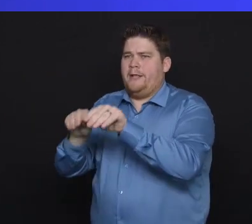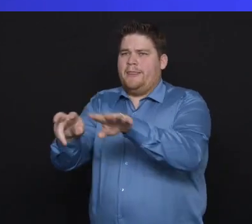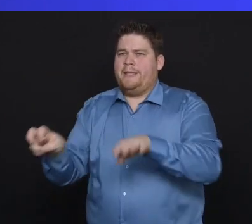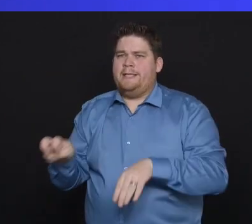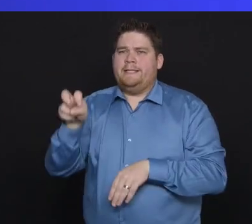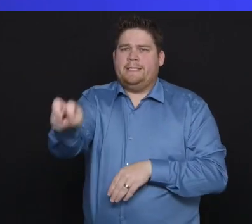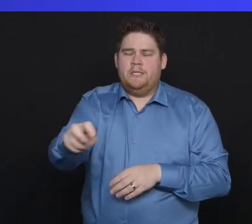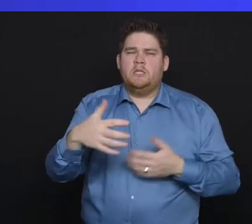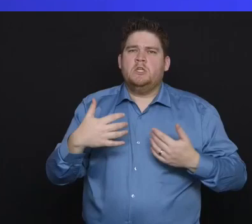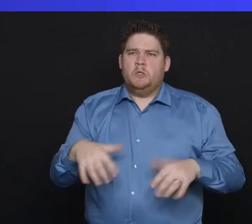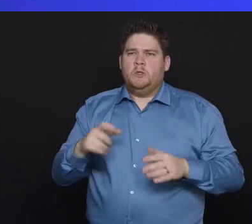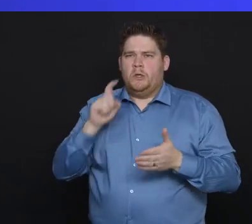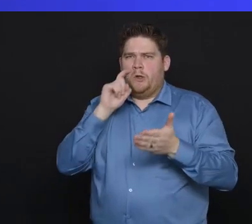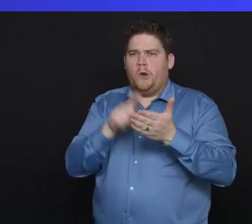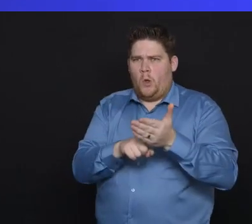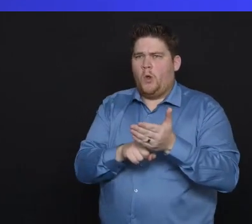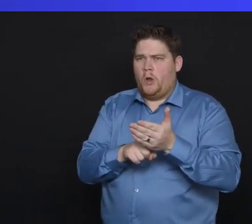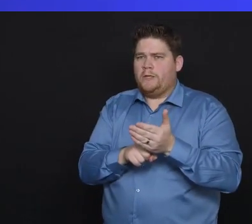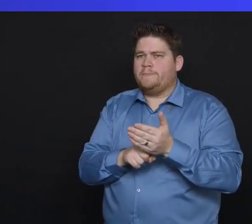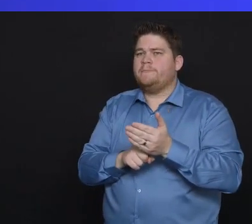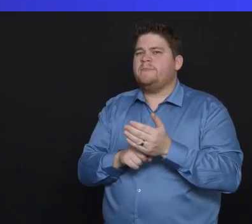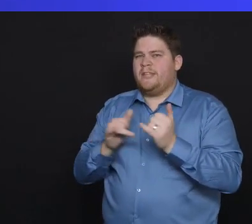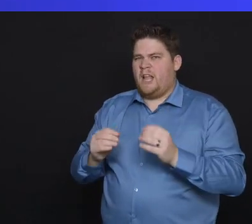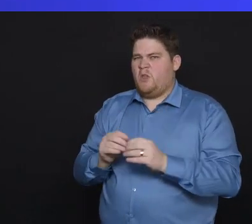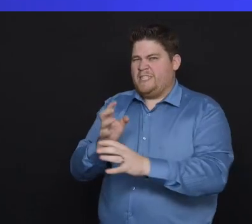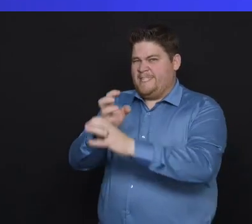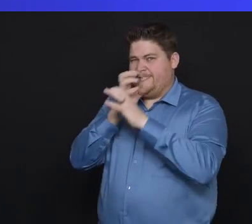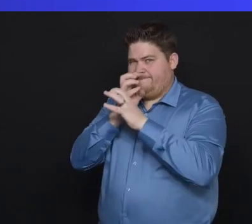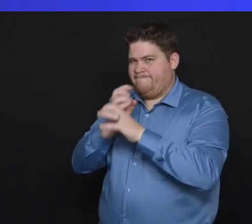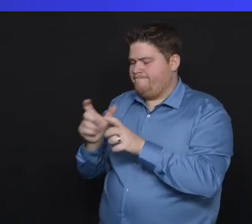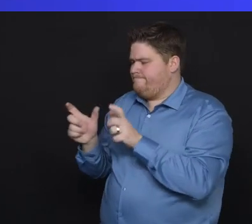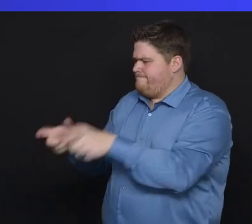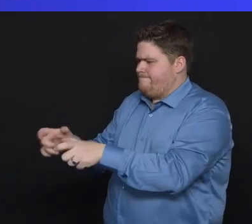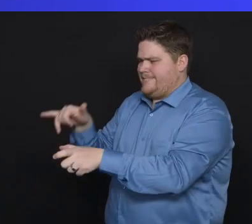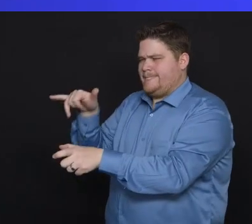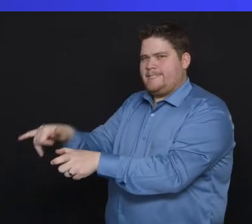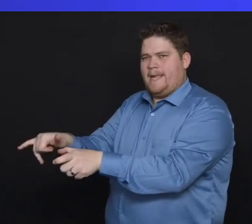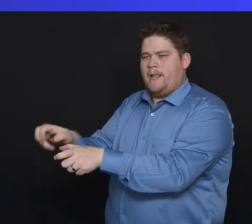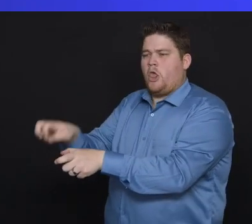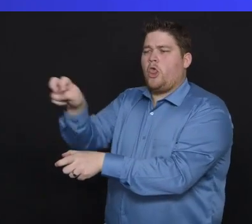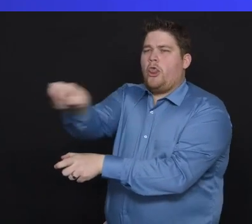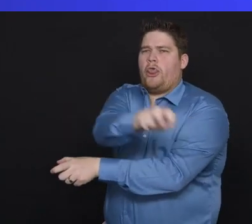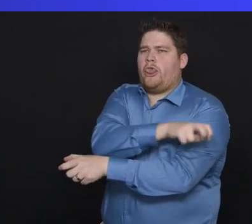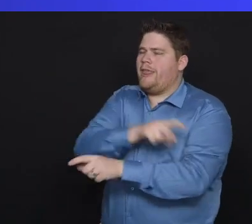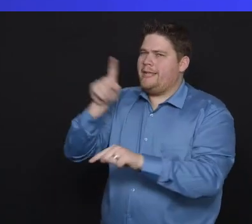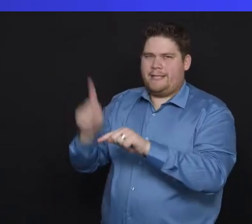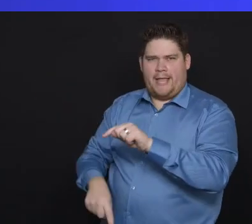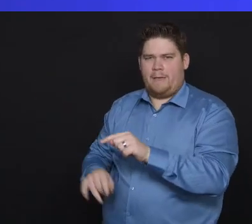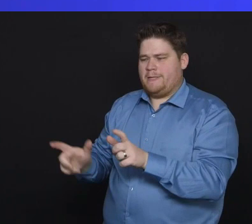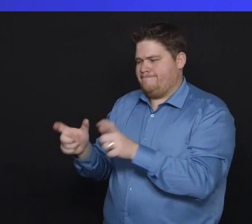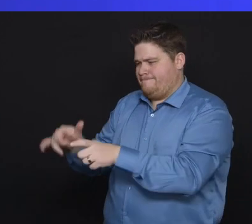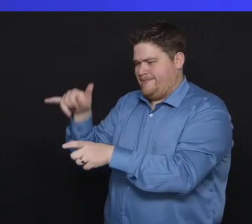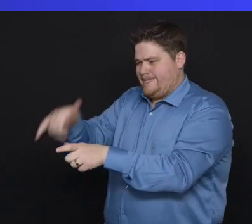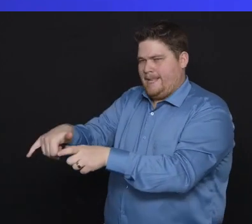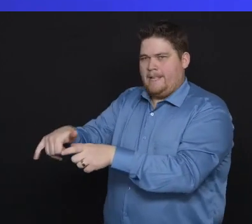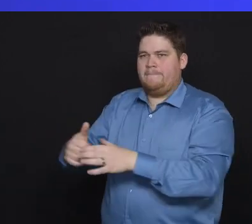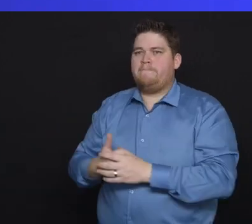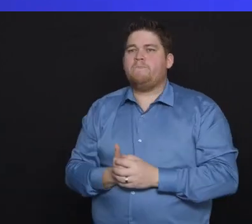us we're going to have to do more working with that sector to do better for workers and to ensure, to the maximum extent possible, that workers